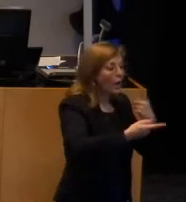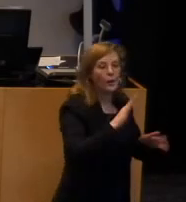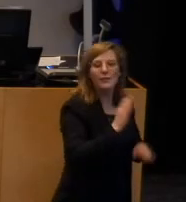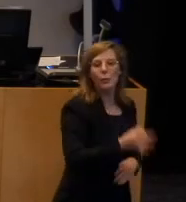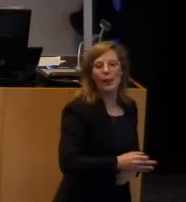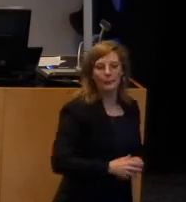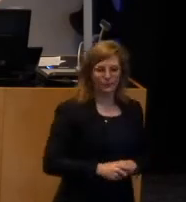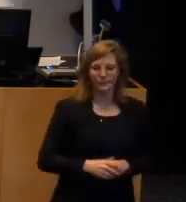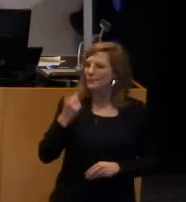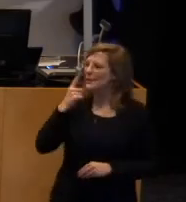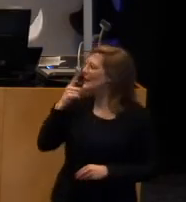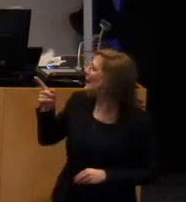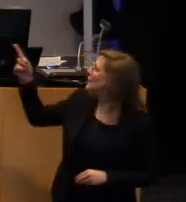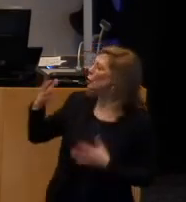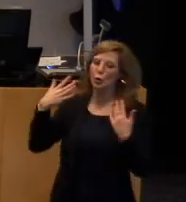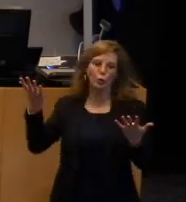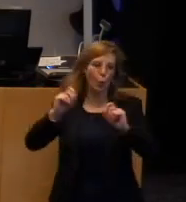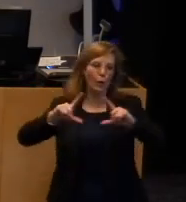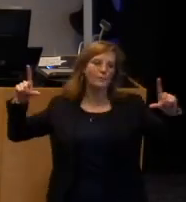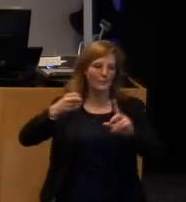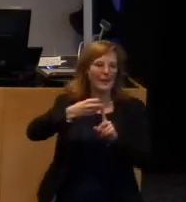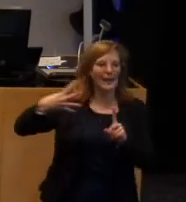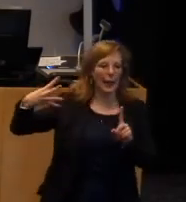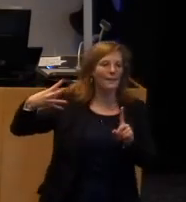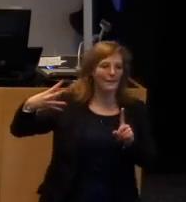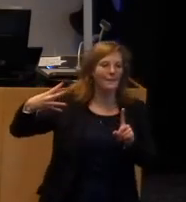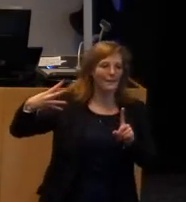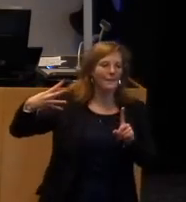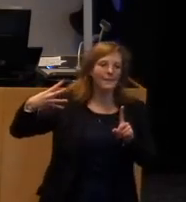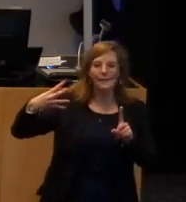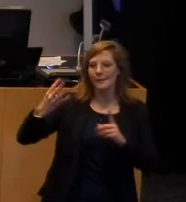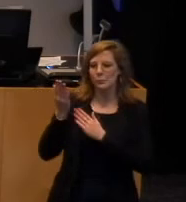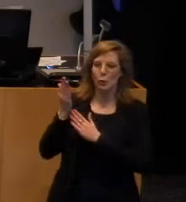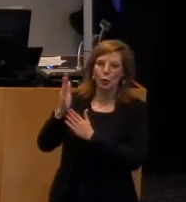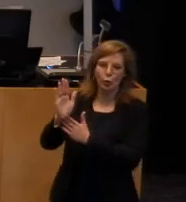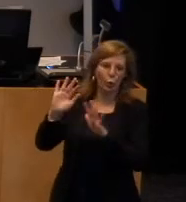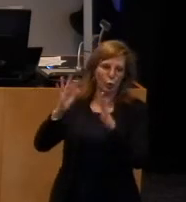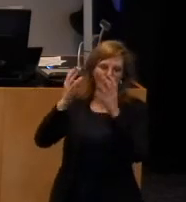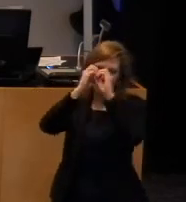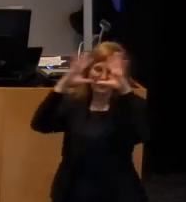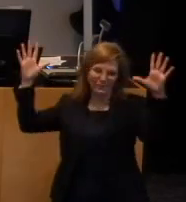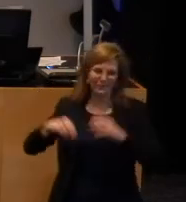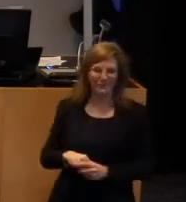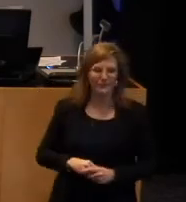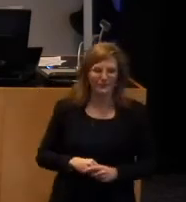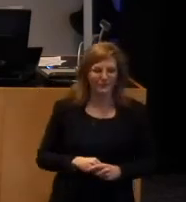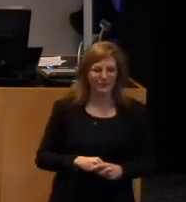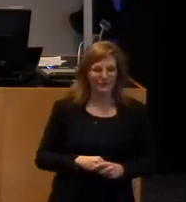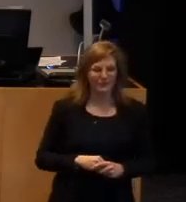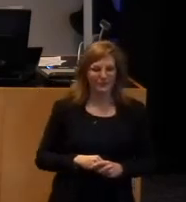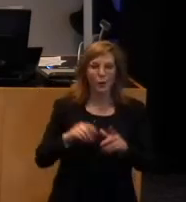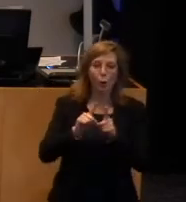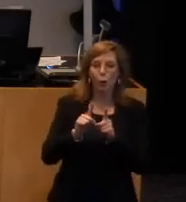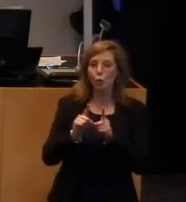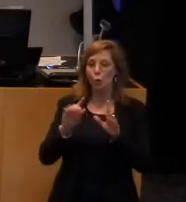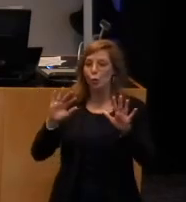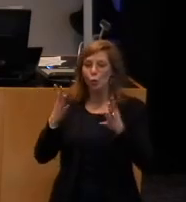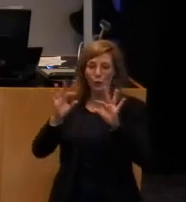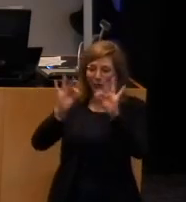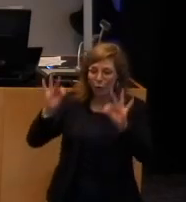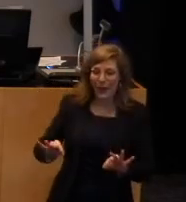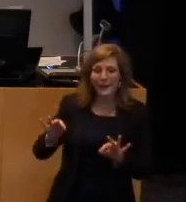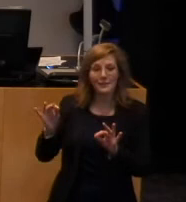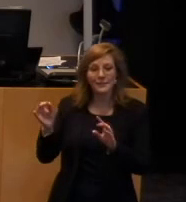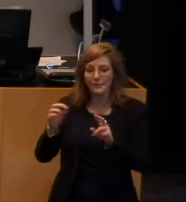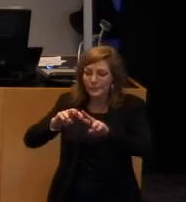And just briefly to give a clear picture of how we then come to the results and the definitions of strategies.